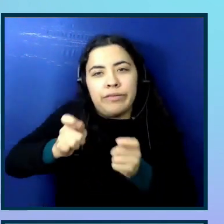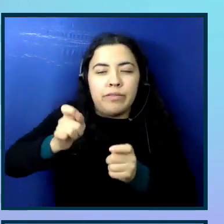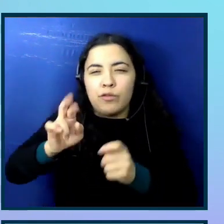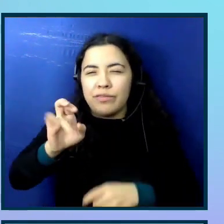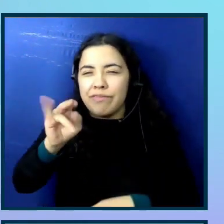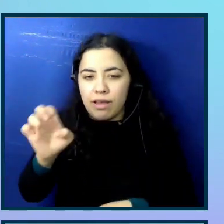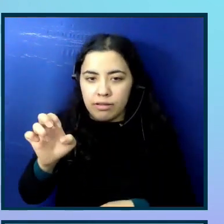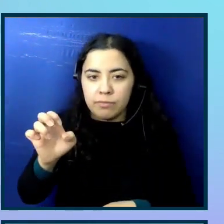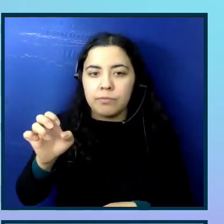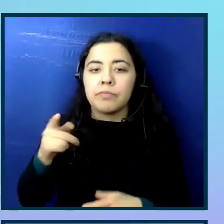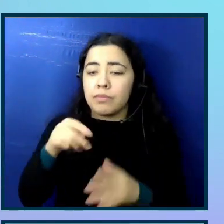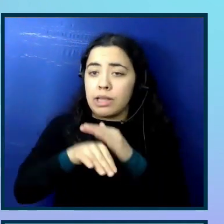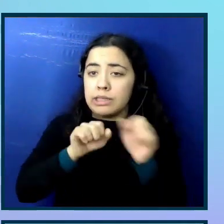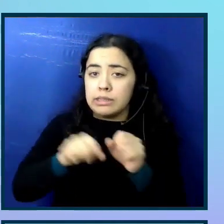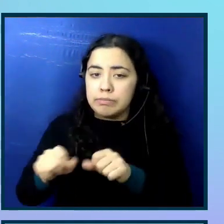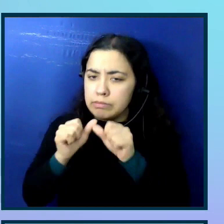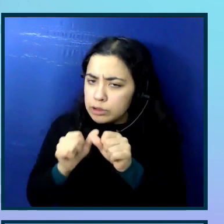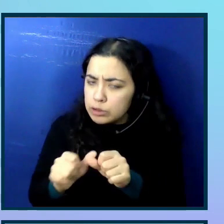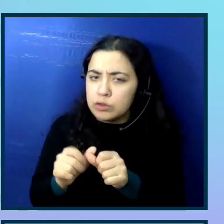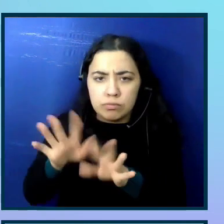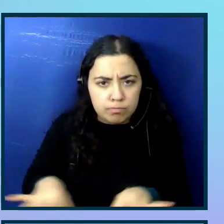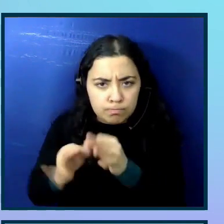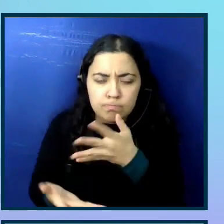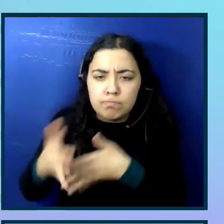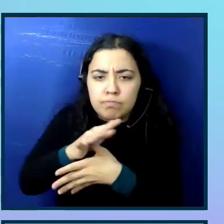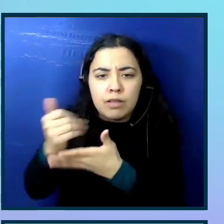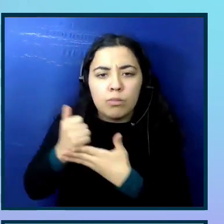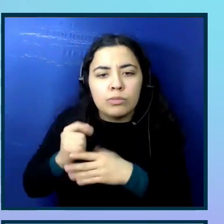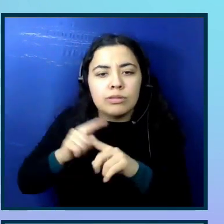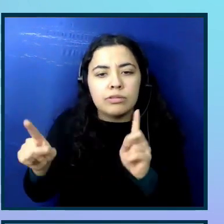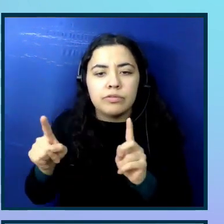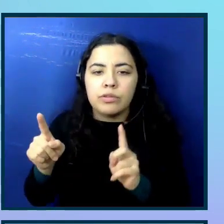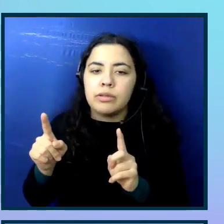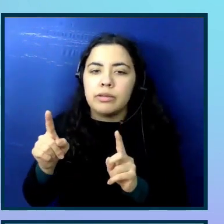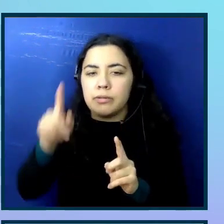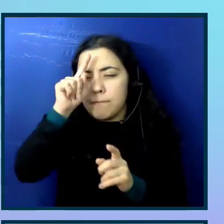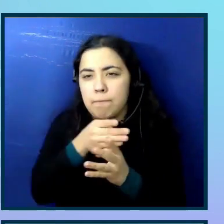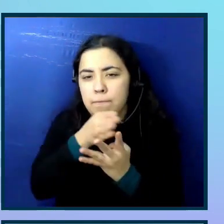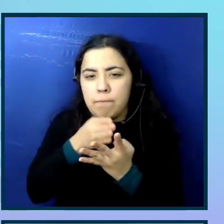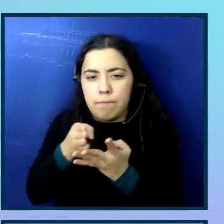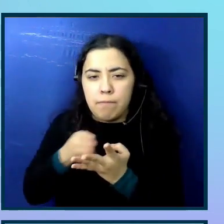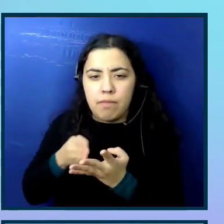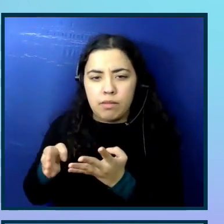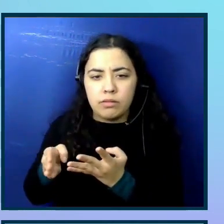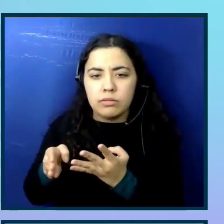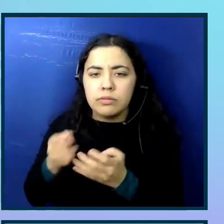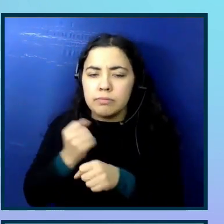and then they'll help us with different stress testing methods. And that's what we'll talk about in case study two, to help us make sure that the design